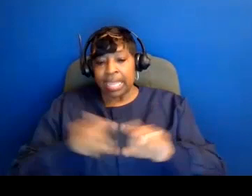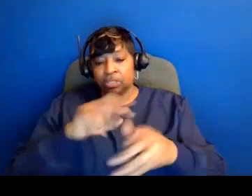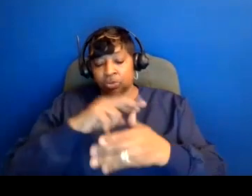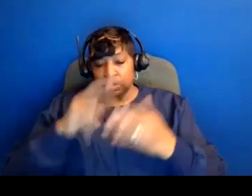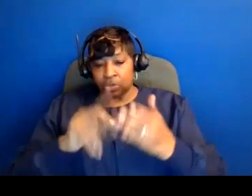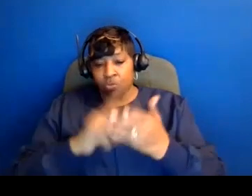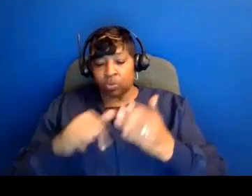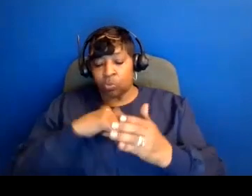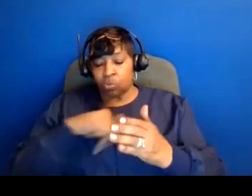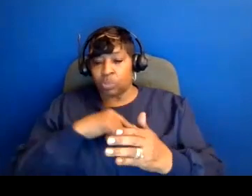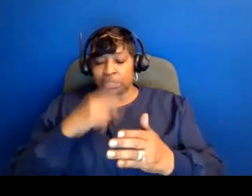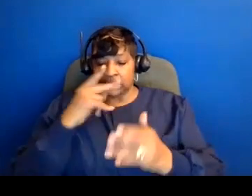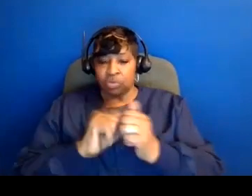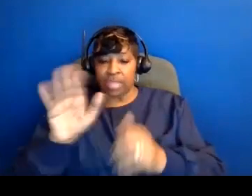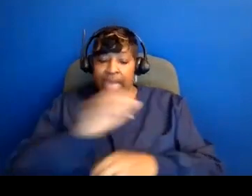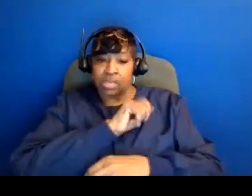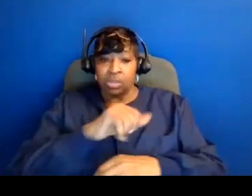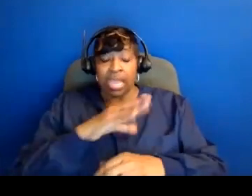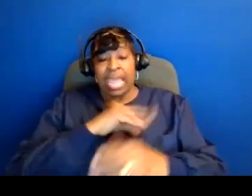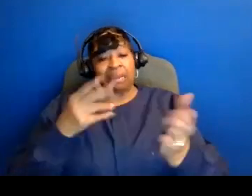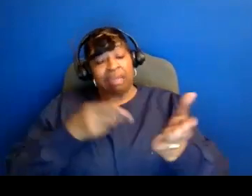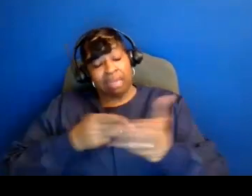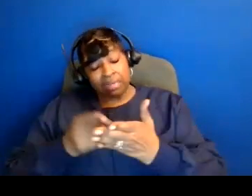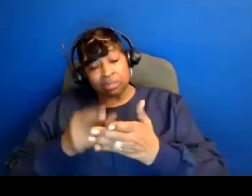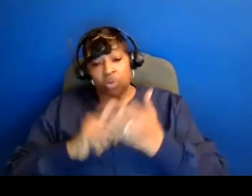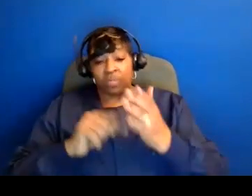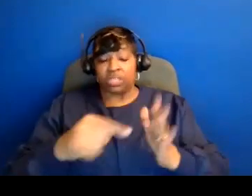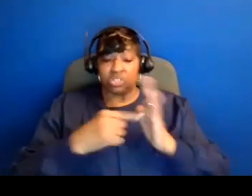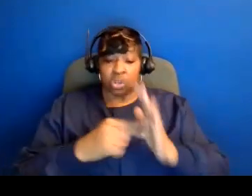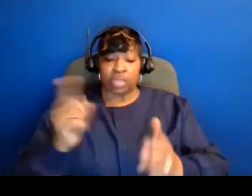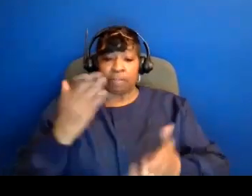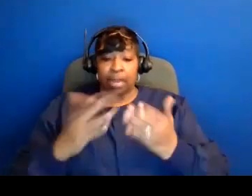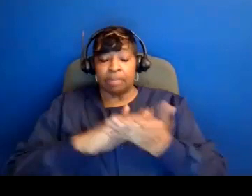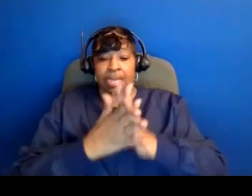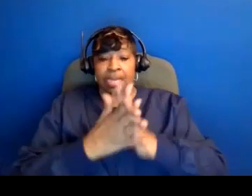lauravanpuymbrouck: and this suggests that Ot programs may fail to influence students ableist's attitudes.